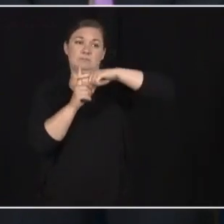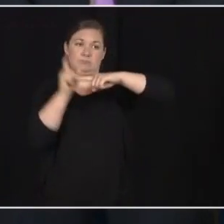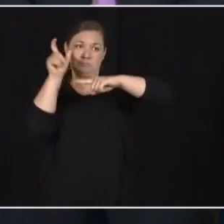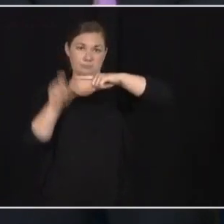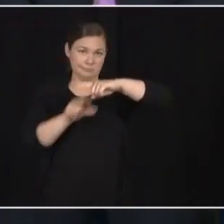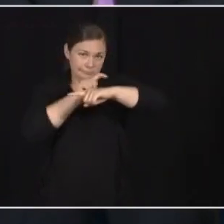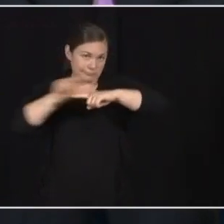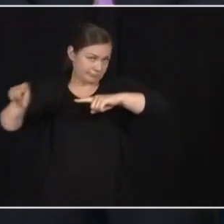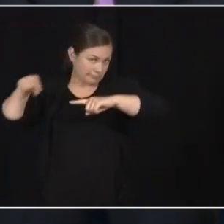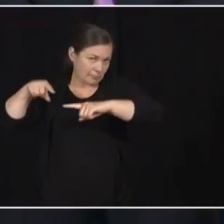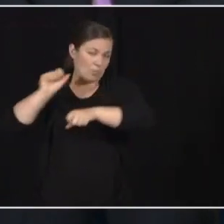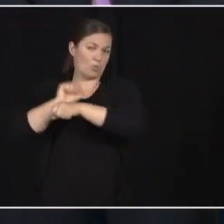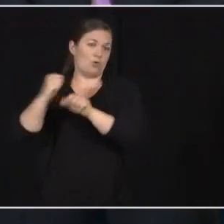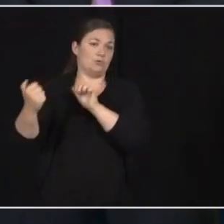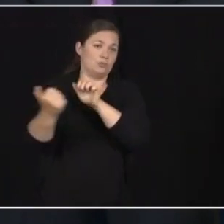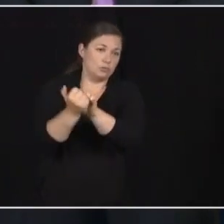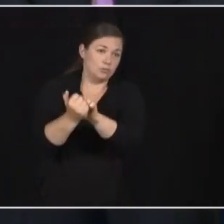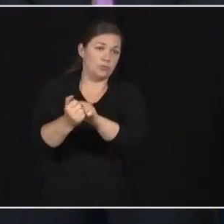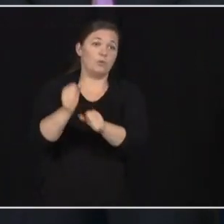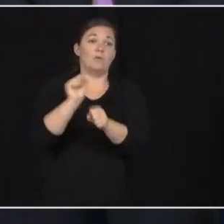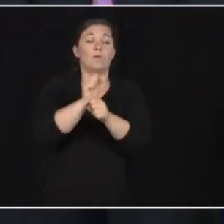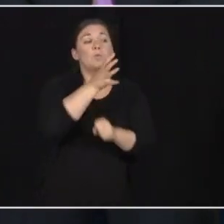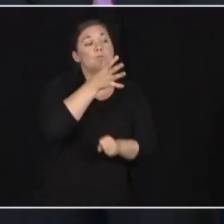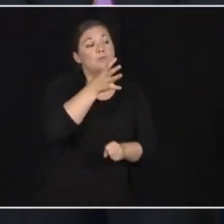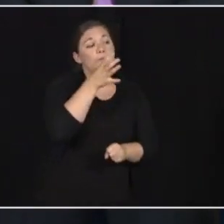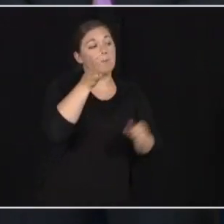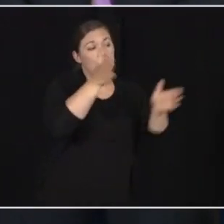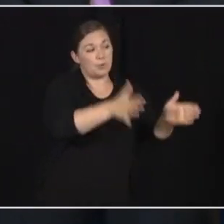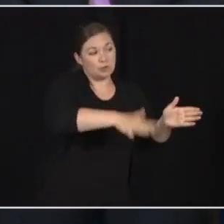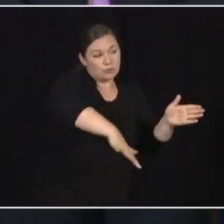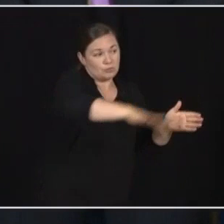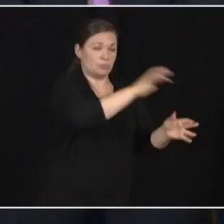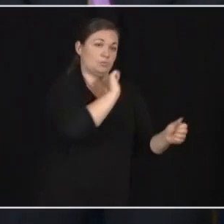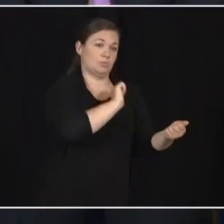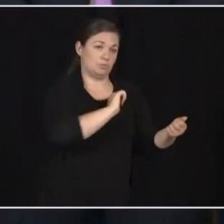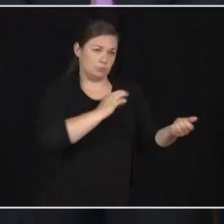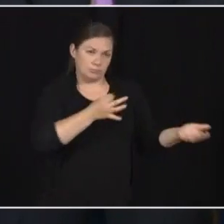We are helping direct Red Cross and working with the farmers.